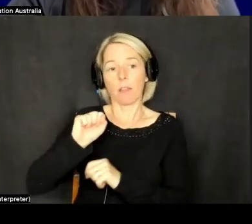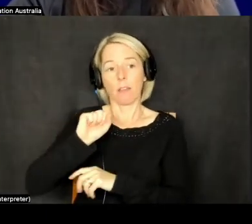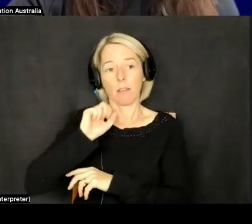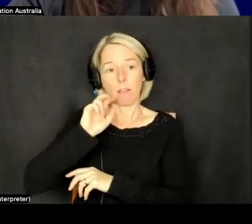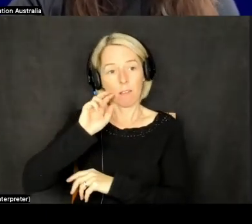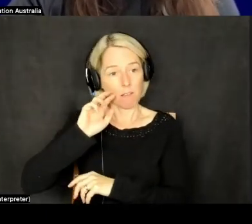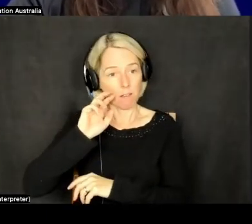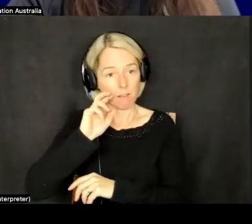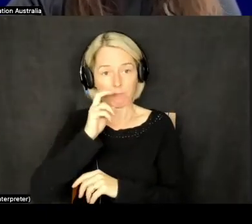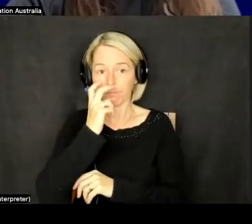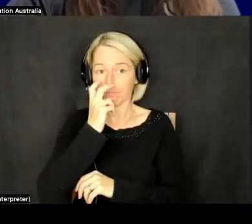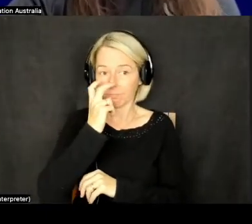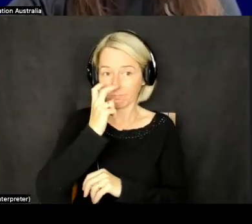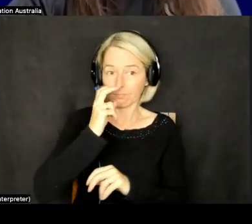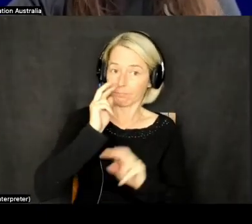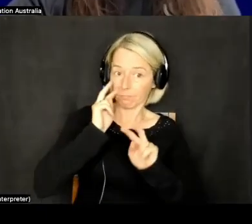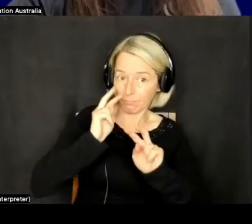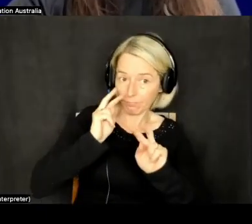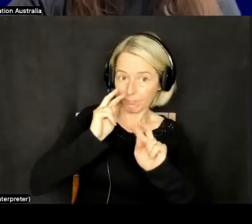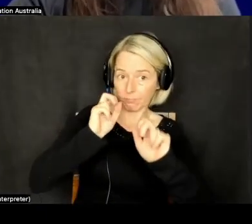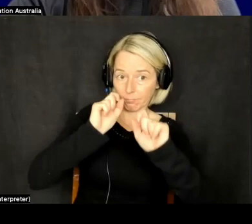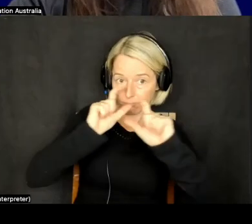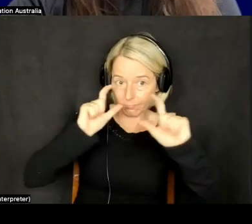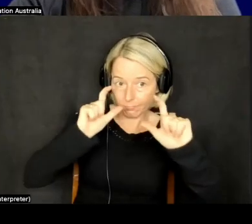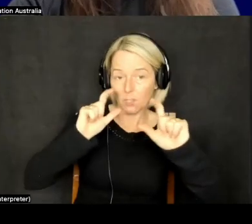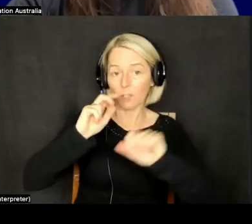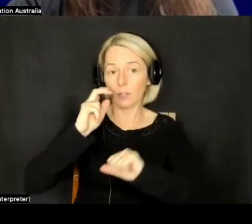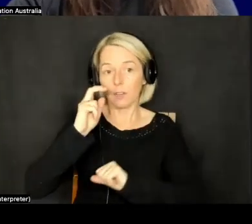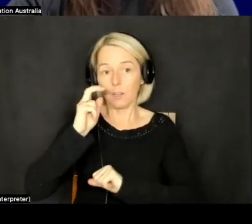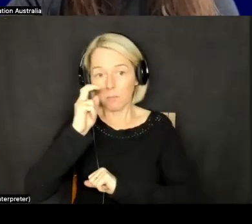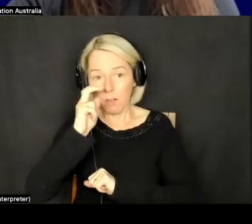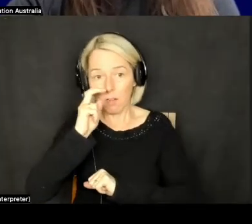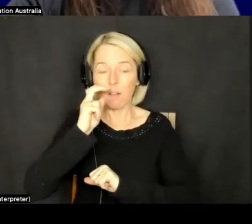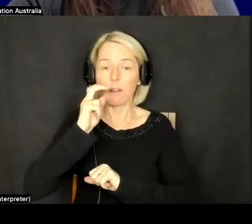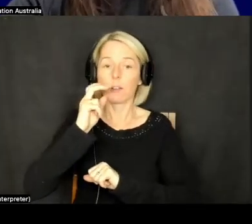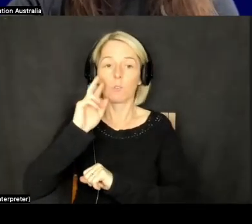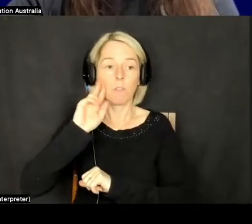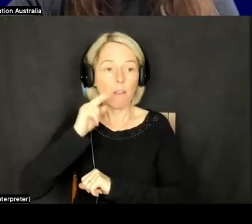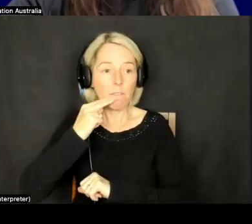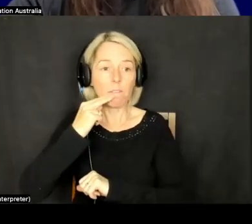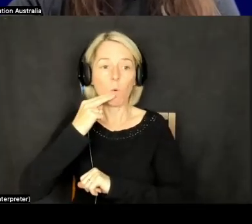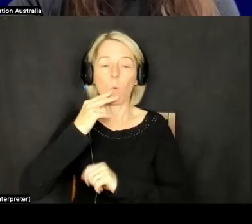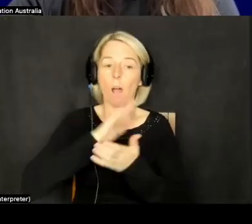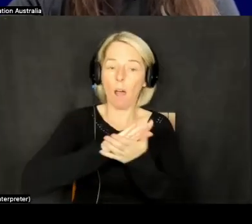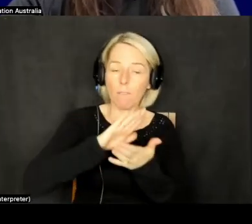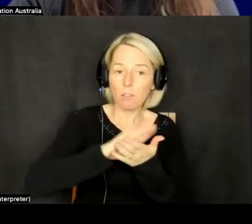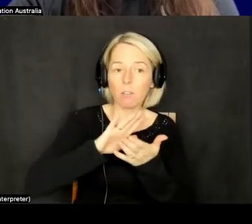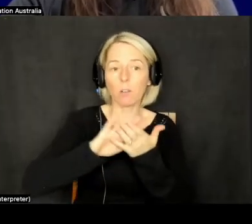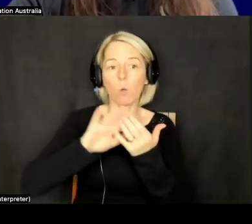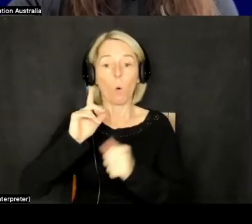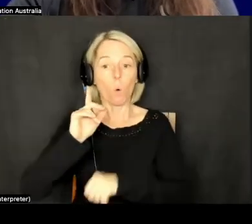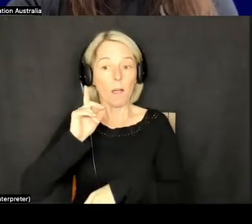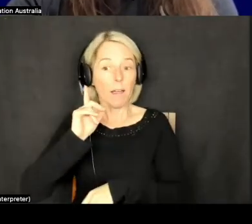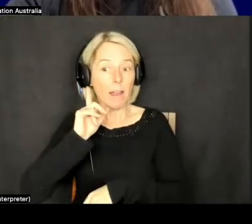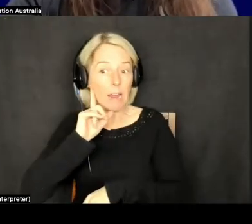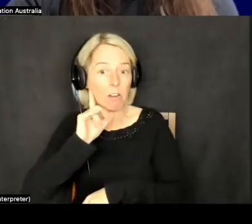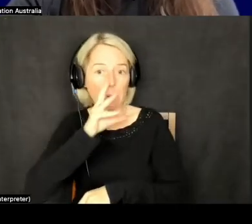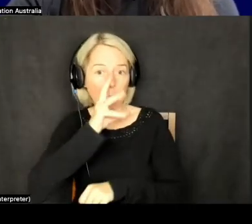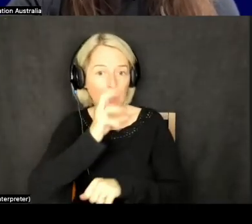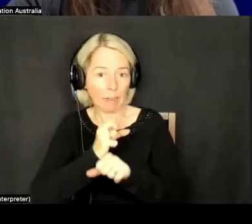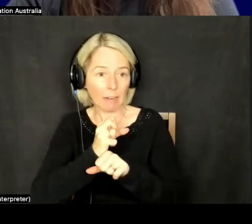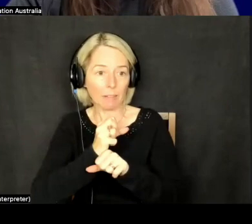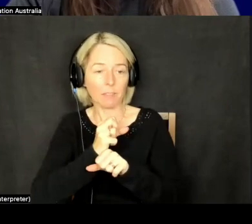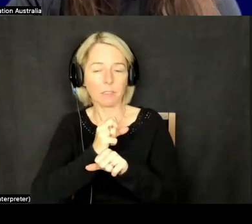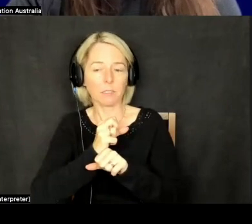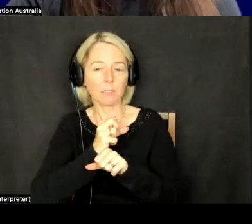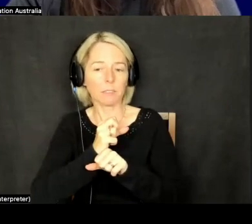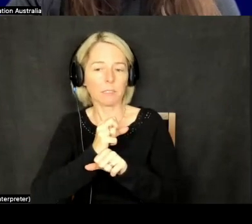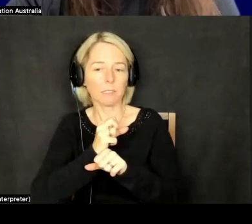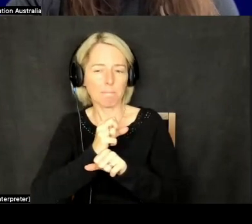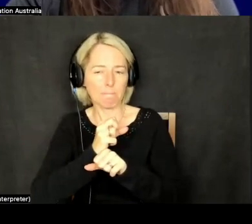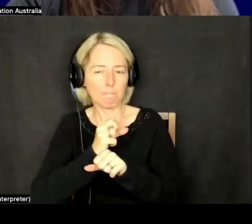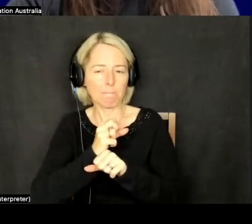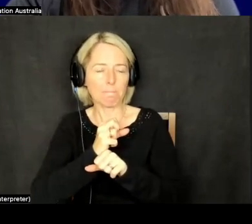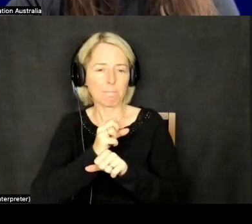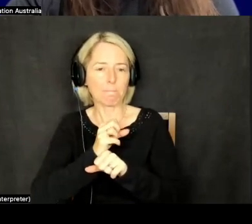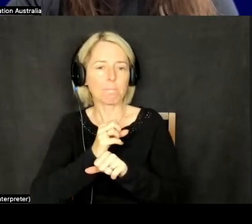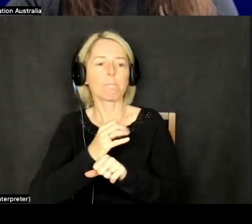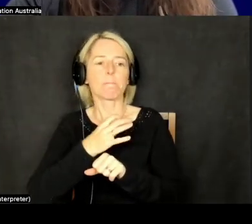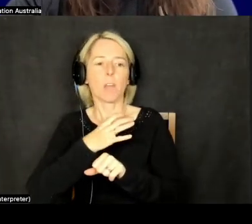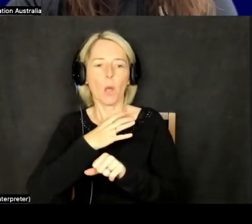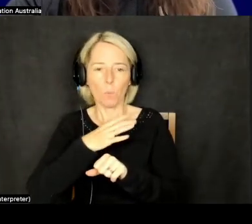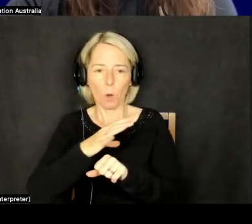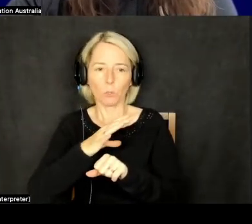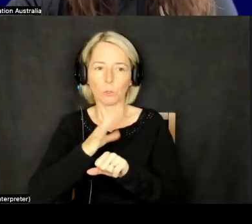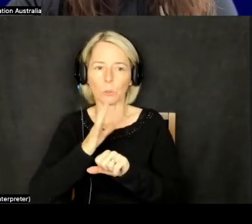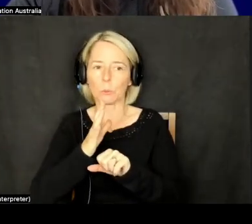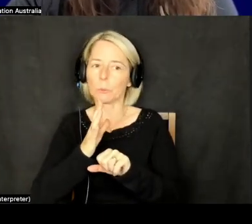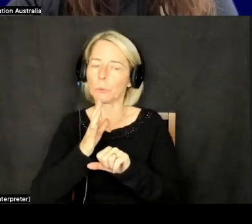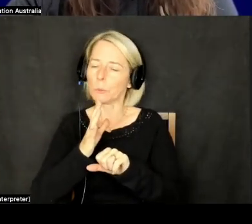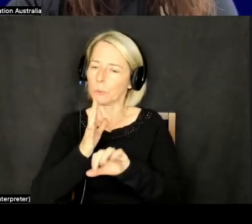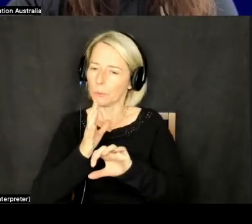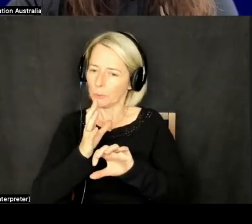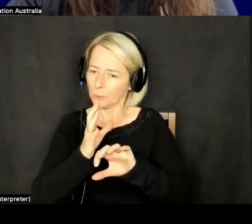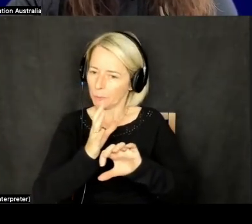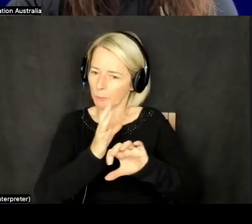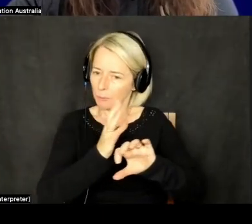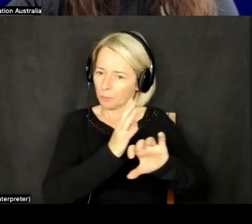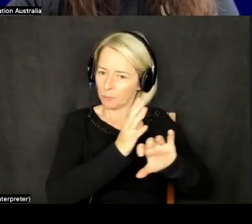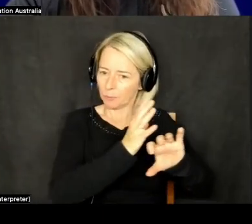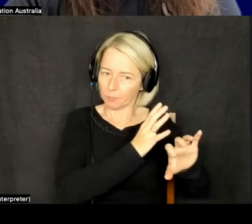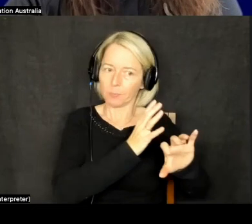hearing or hearing beliefs, values and assumptions and continually build their deafblind knowledge;